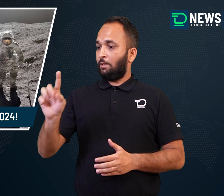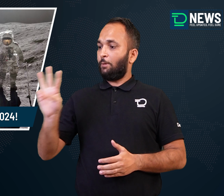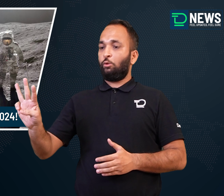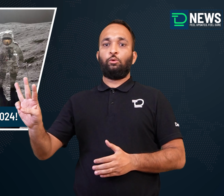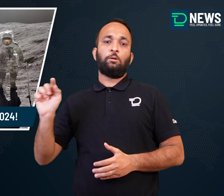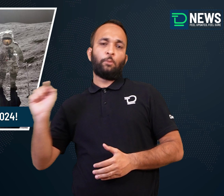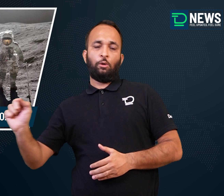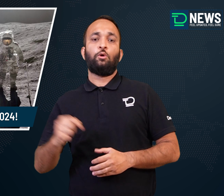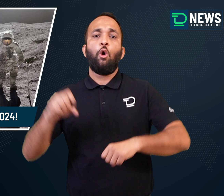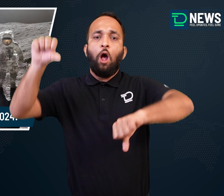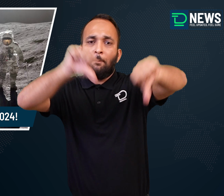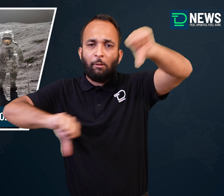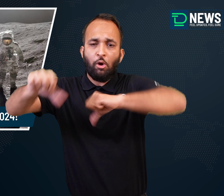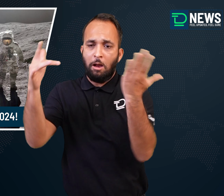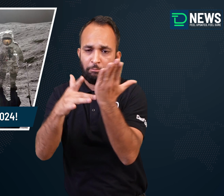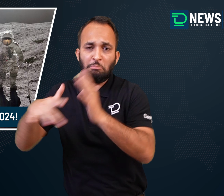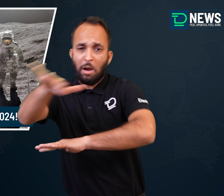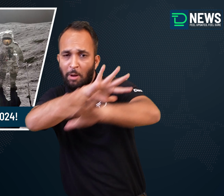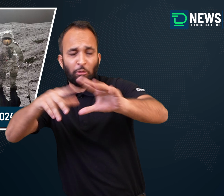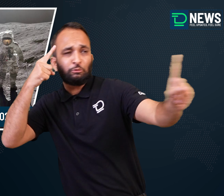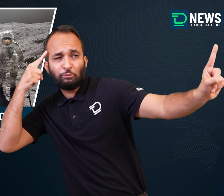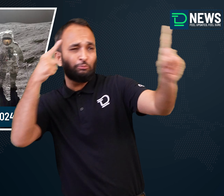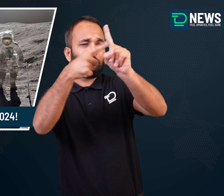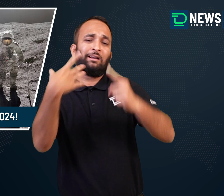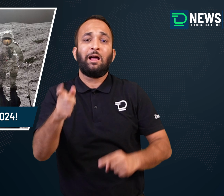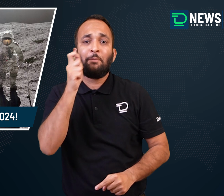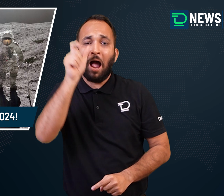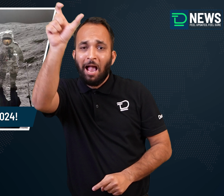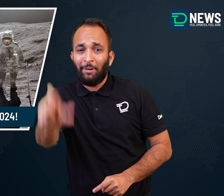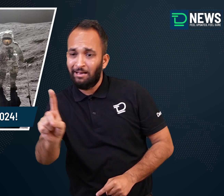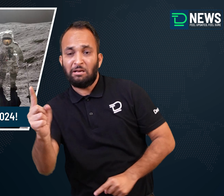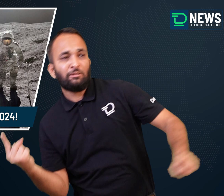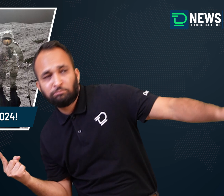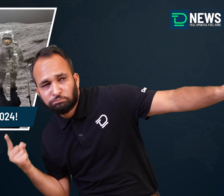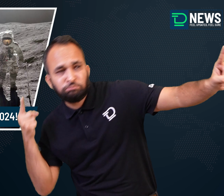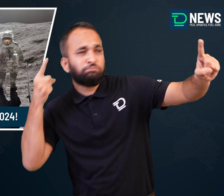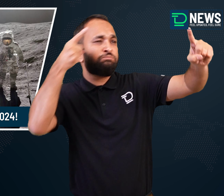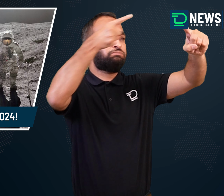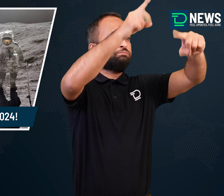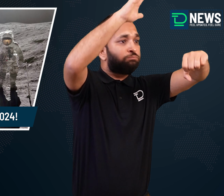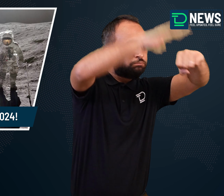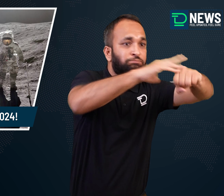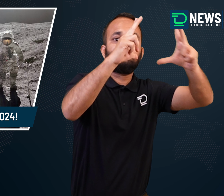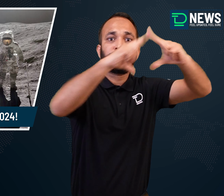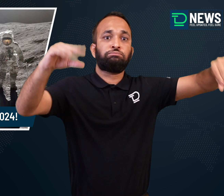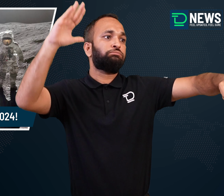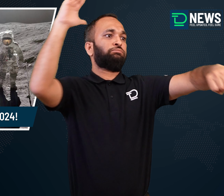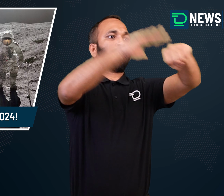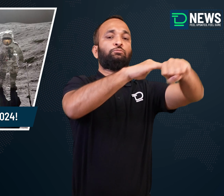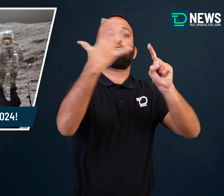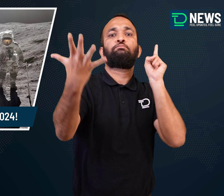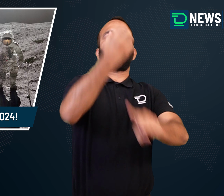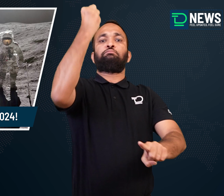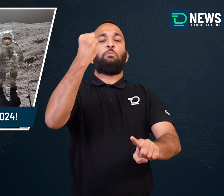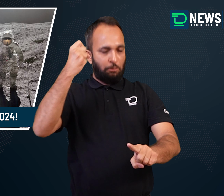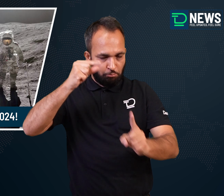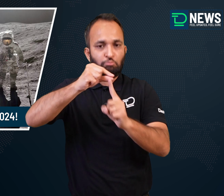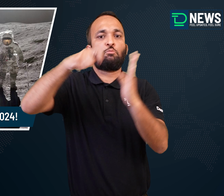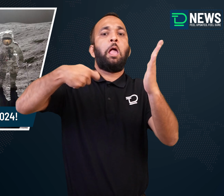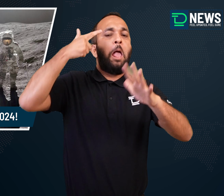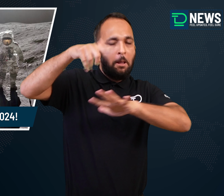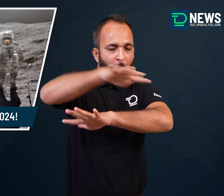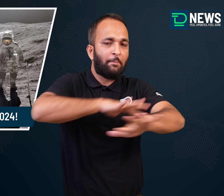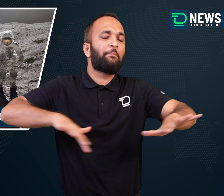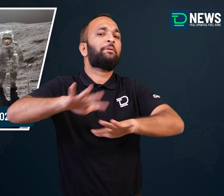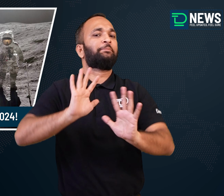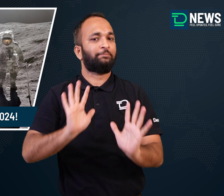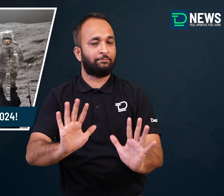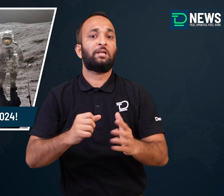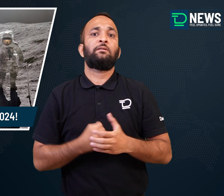13. A plan to land a man on the moon.